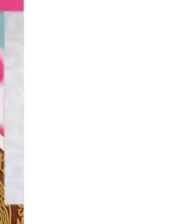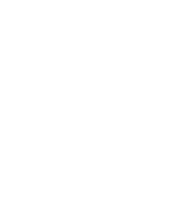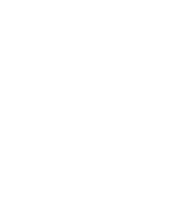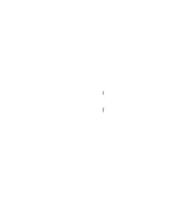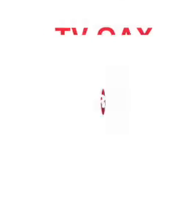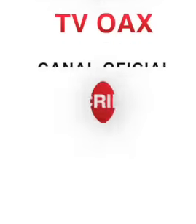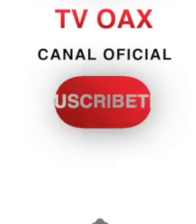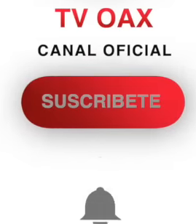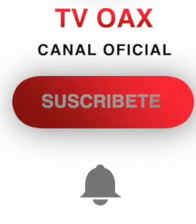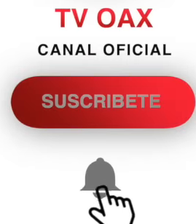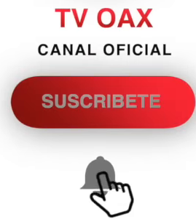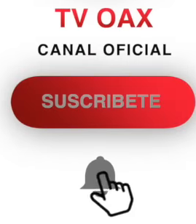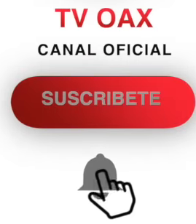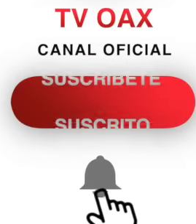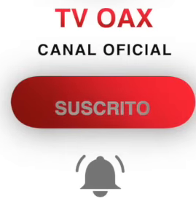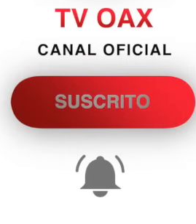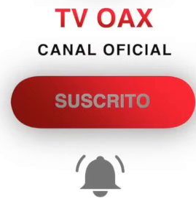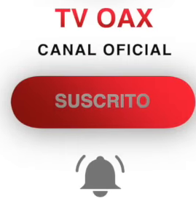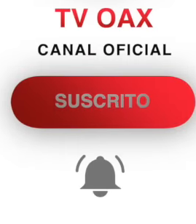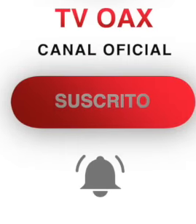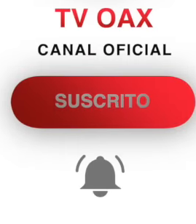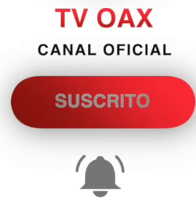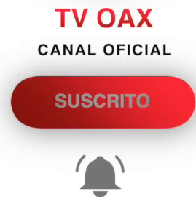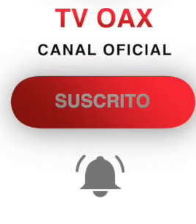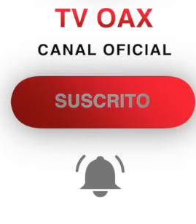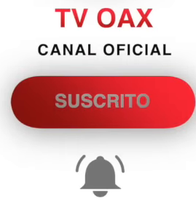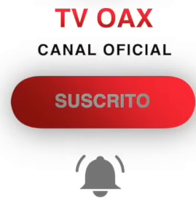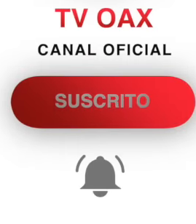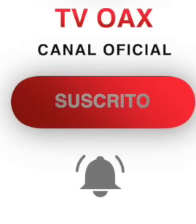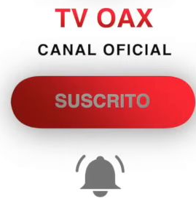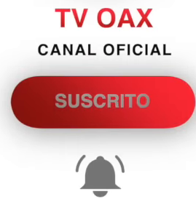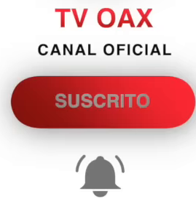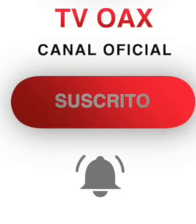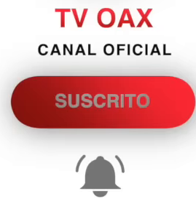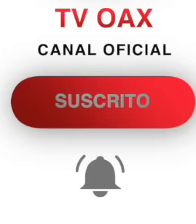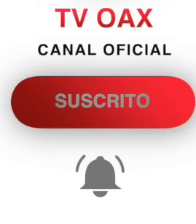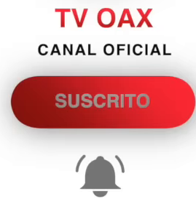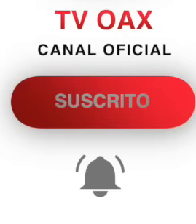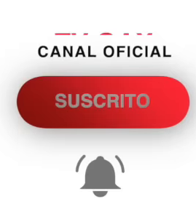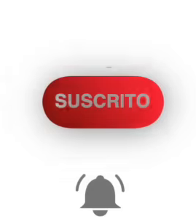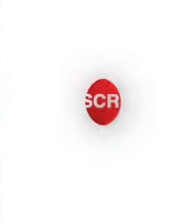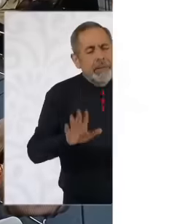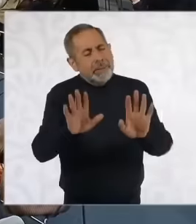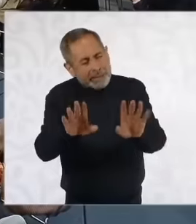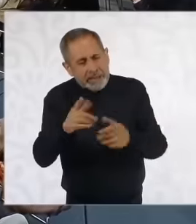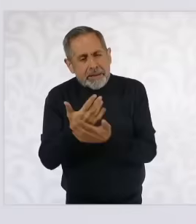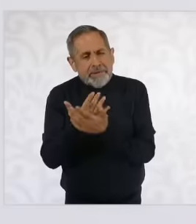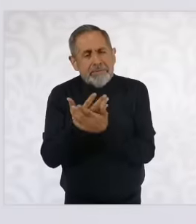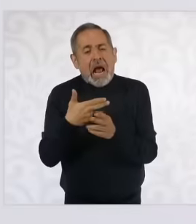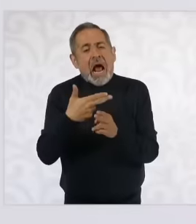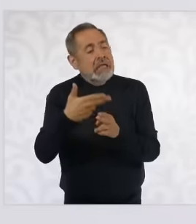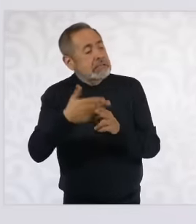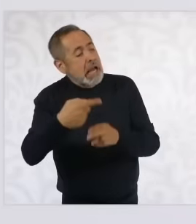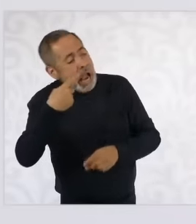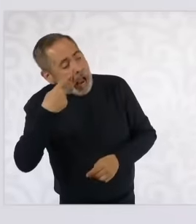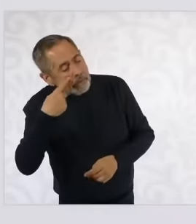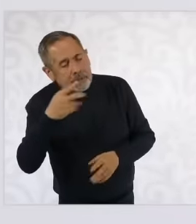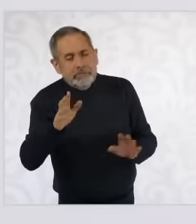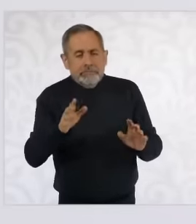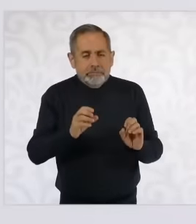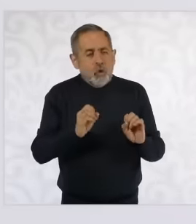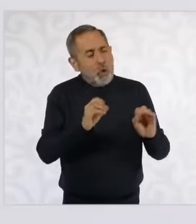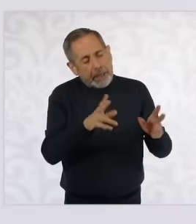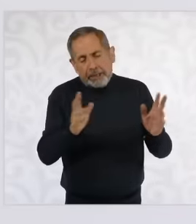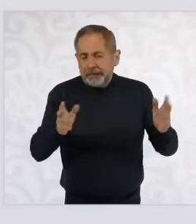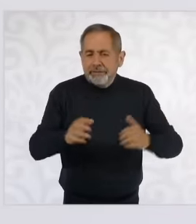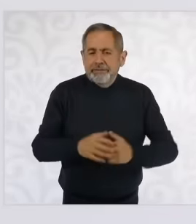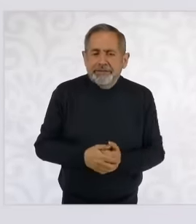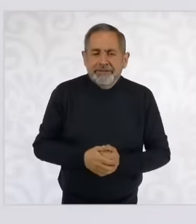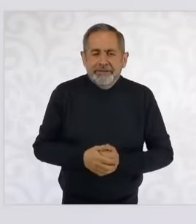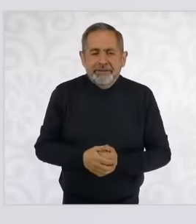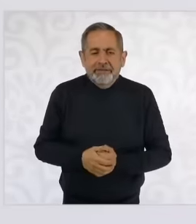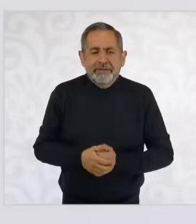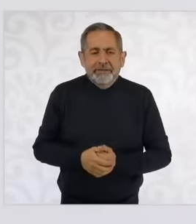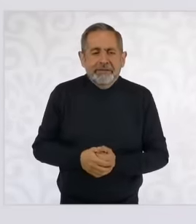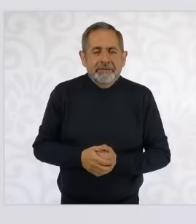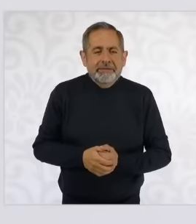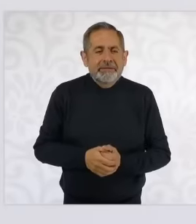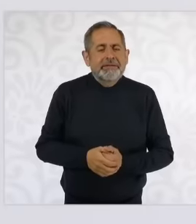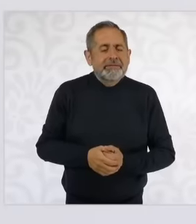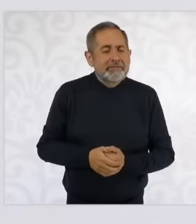in the Constitution itself, what It is the Supreme law but we are going to wait and see, we are going to give